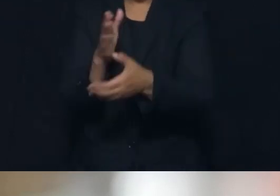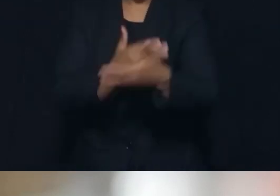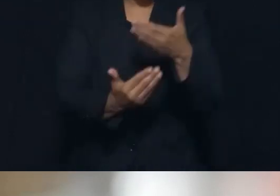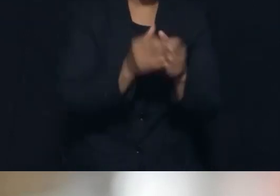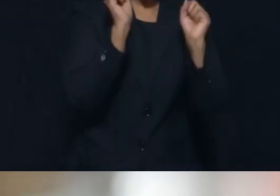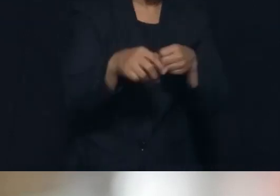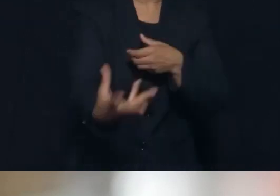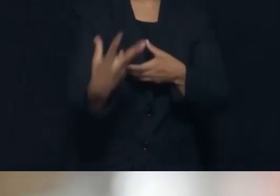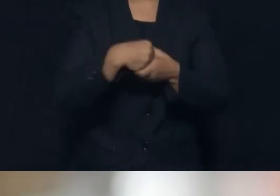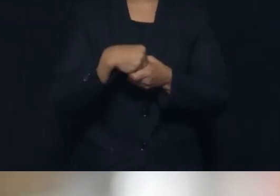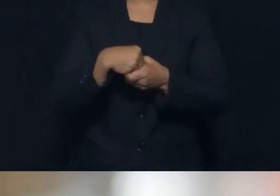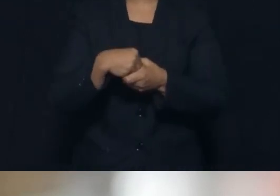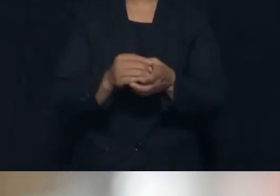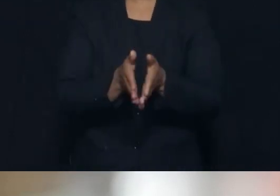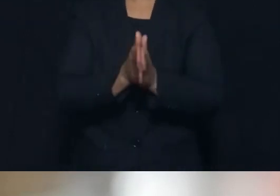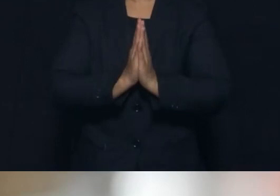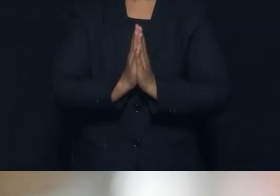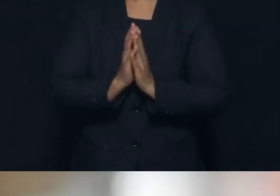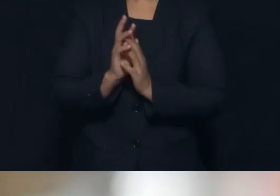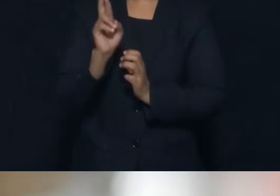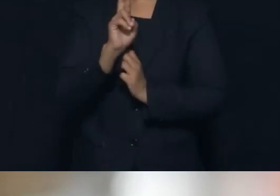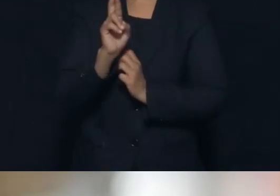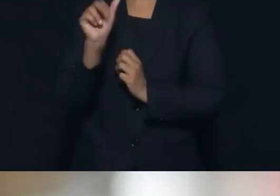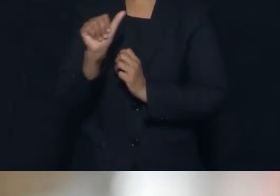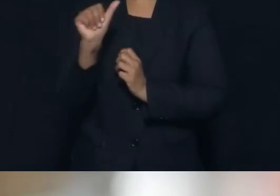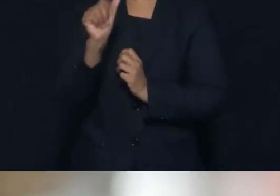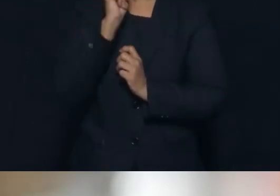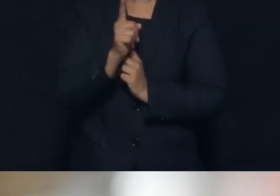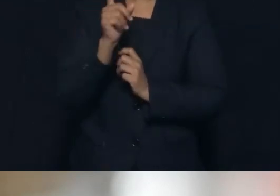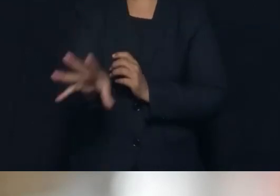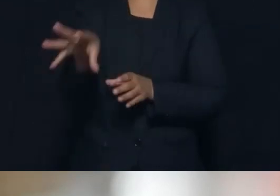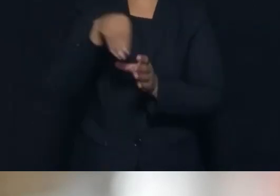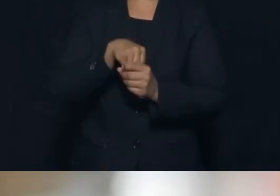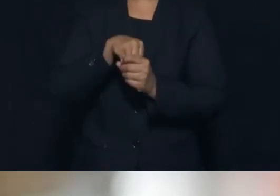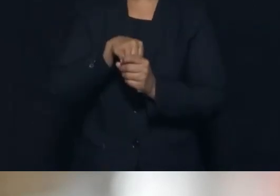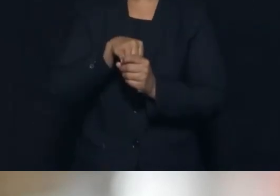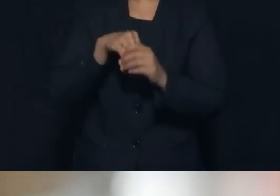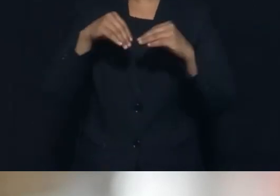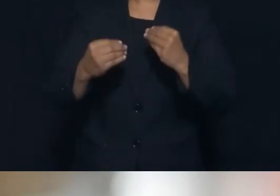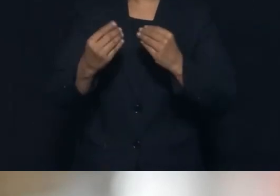We have EDF staff monitoring the questions put online. Anybody wants to ask a question?